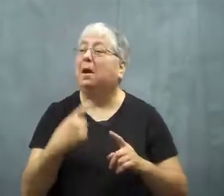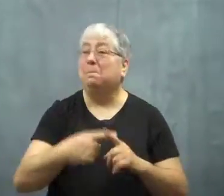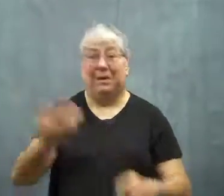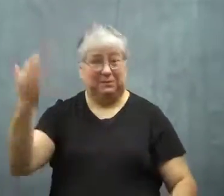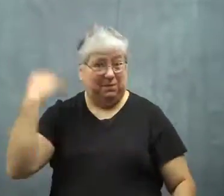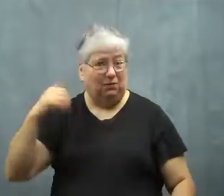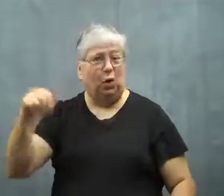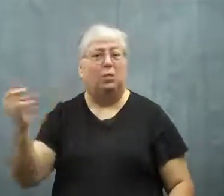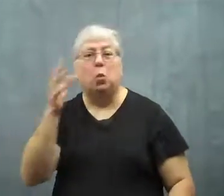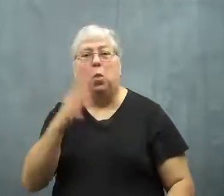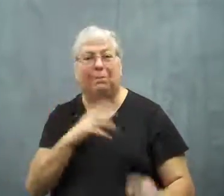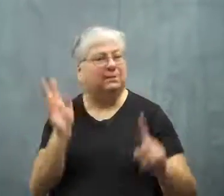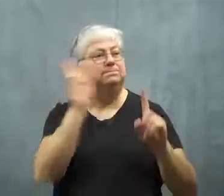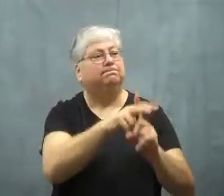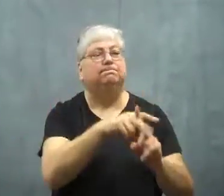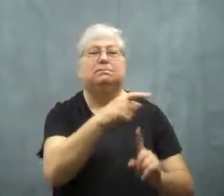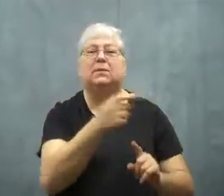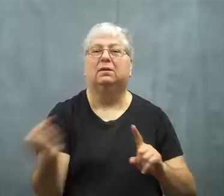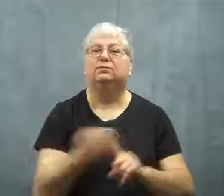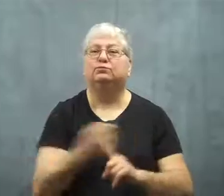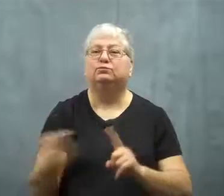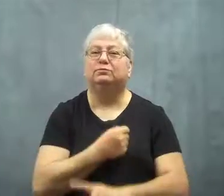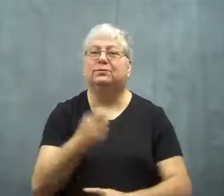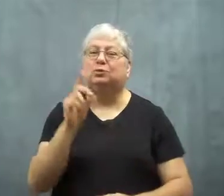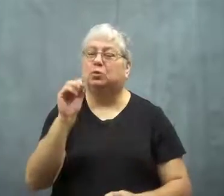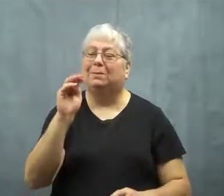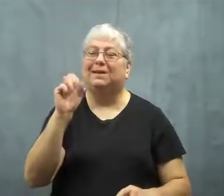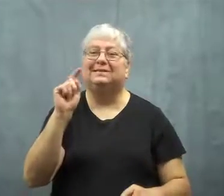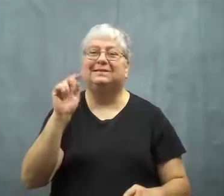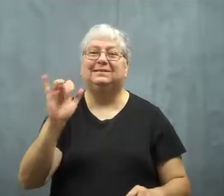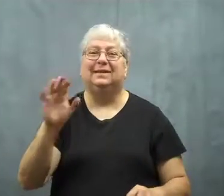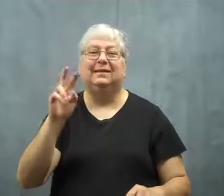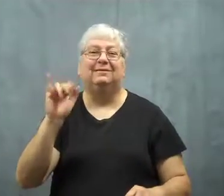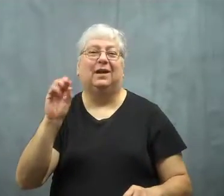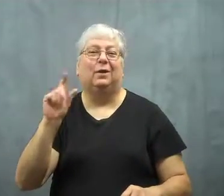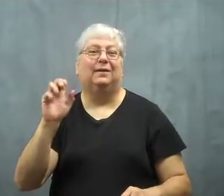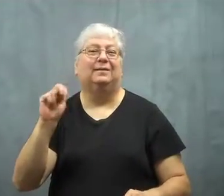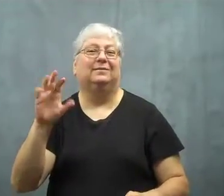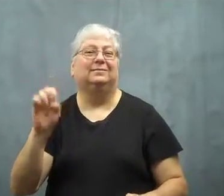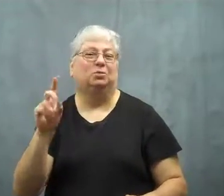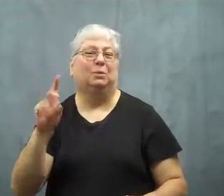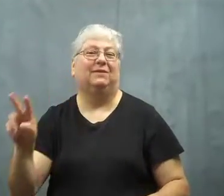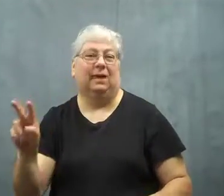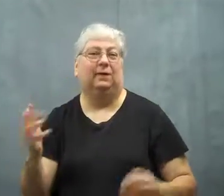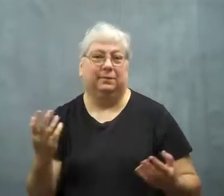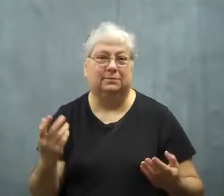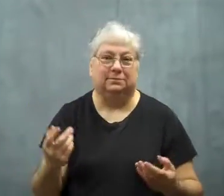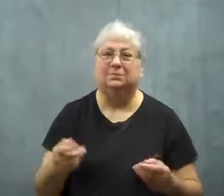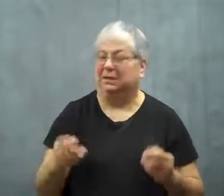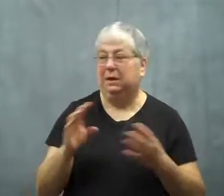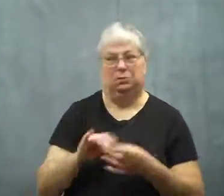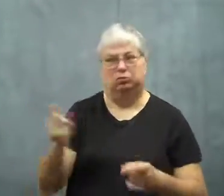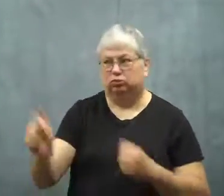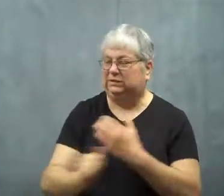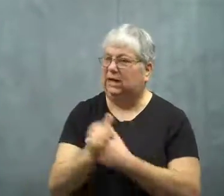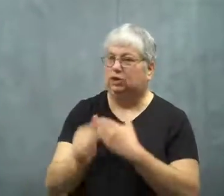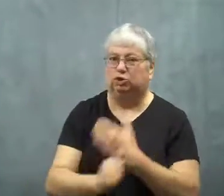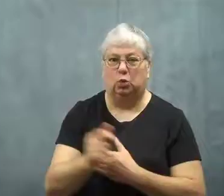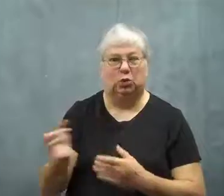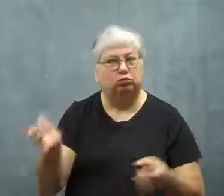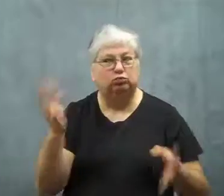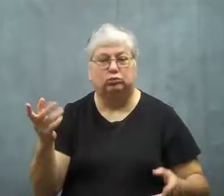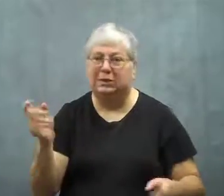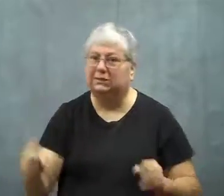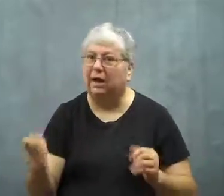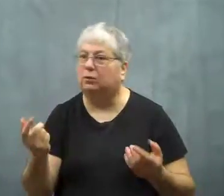In addition, a woman had accused him of domestic violence in the past.